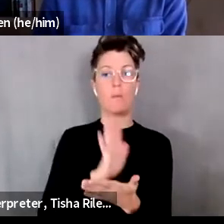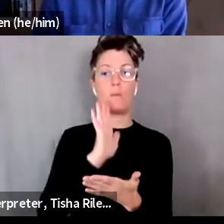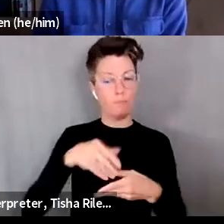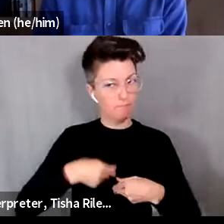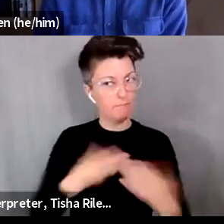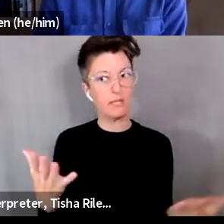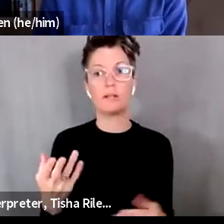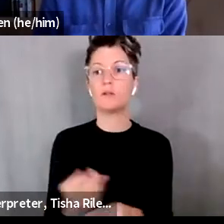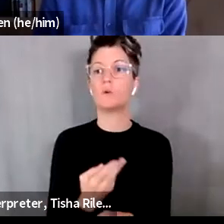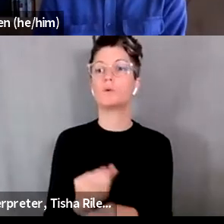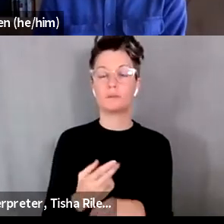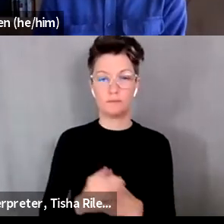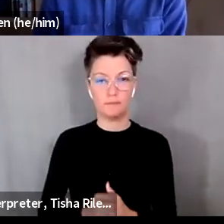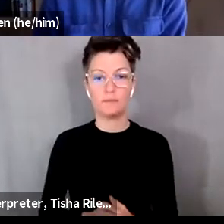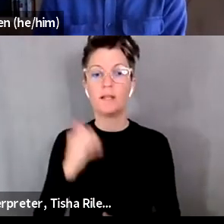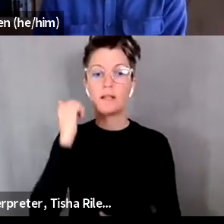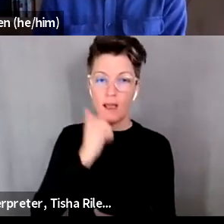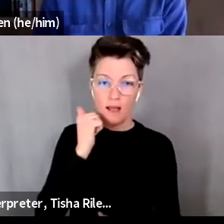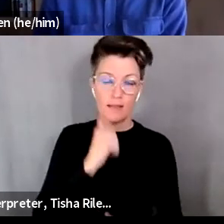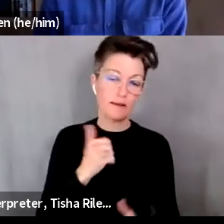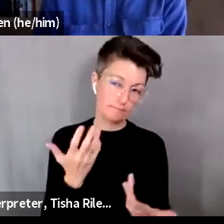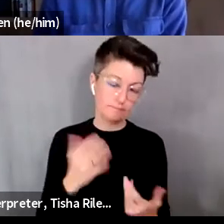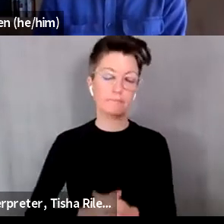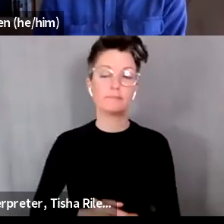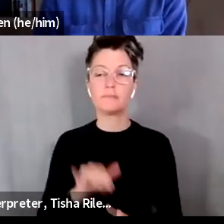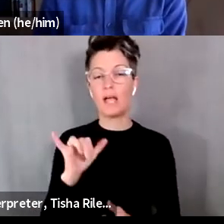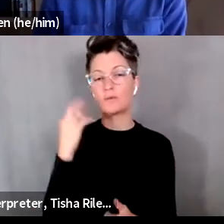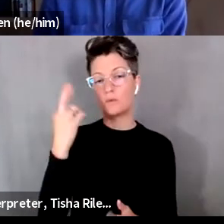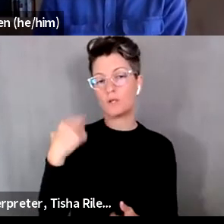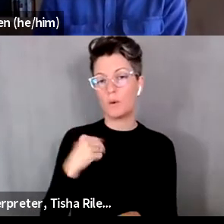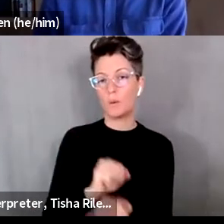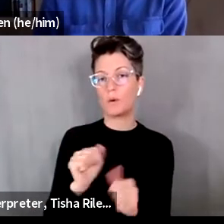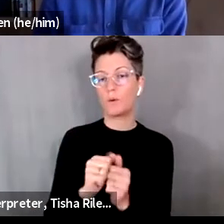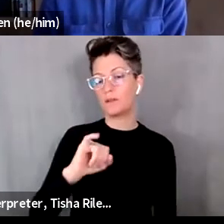on a daily basis, if possible, and that's one of the reasons we're working with JFCS